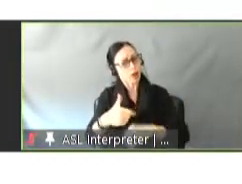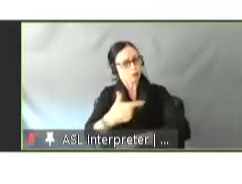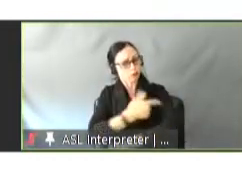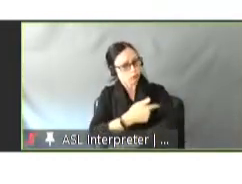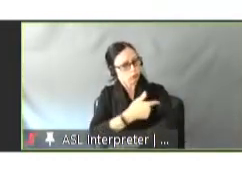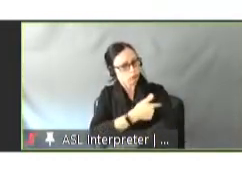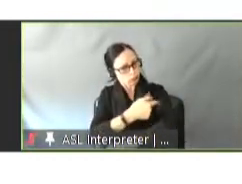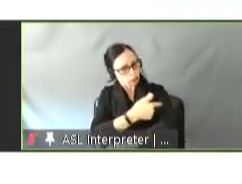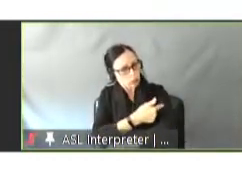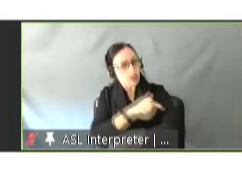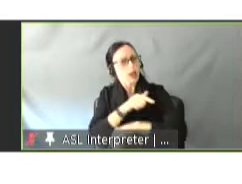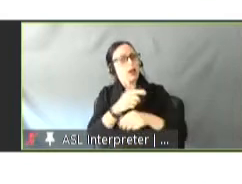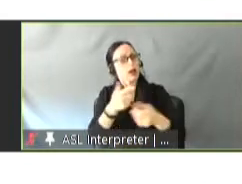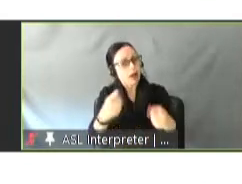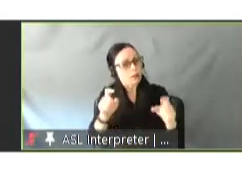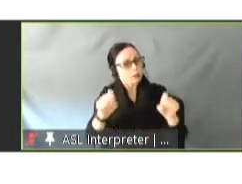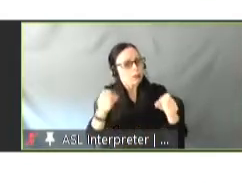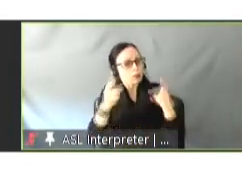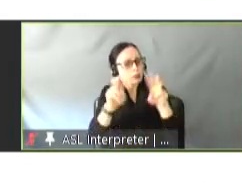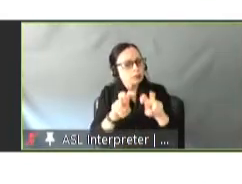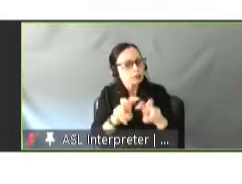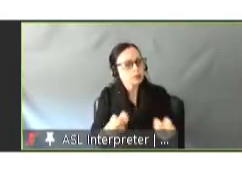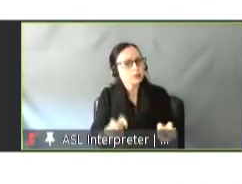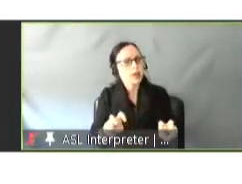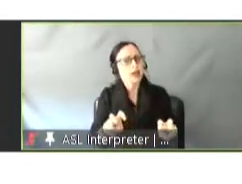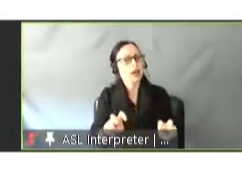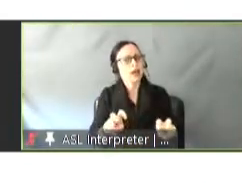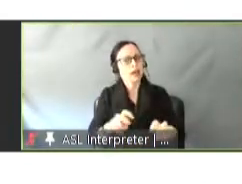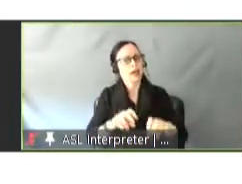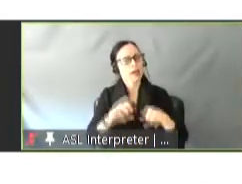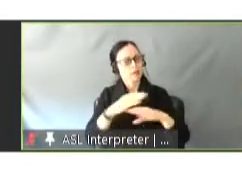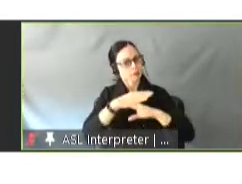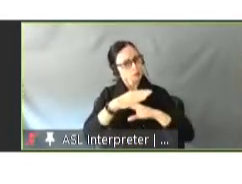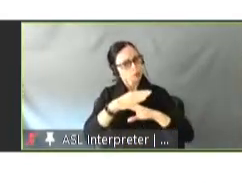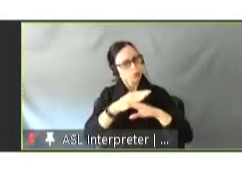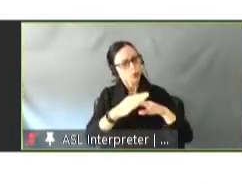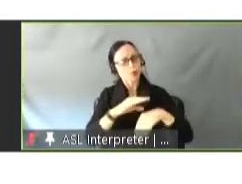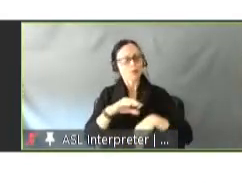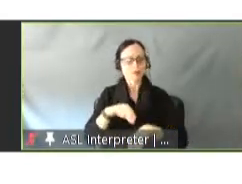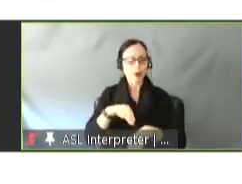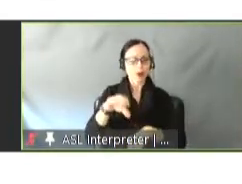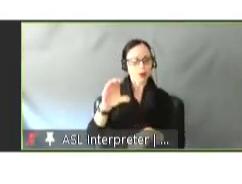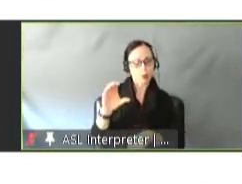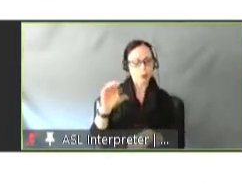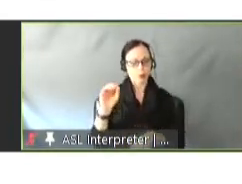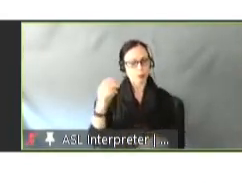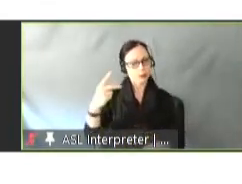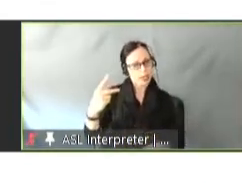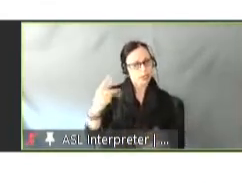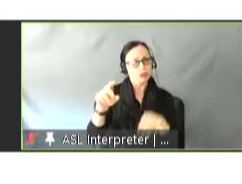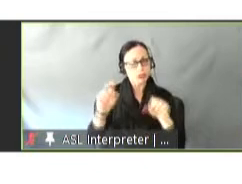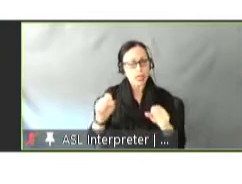study how immune correlates of protection might be able to be detected in an animal model. So,